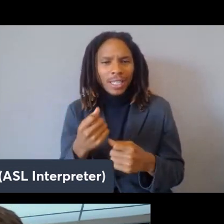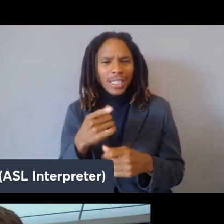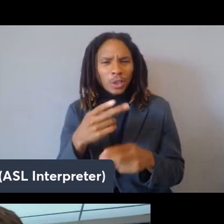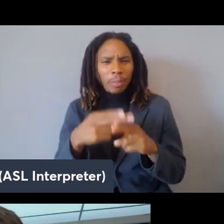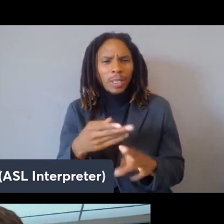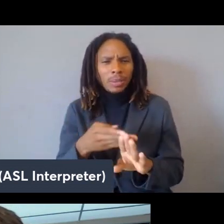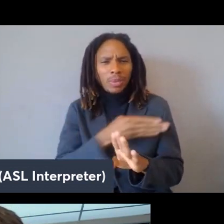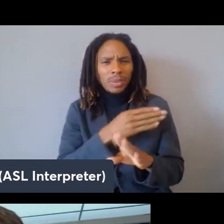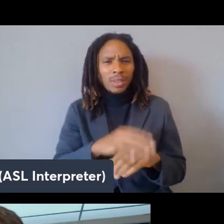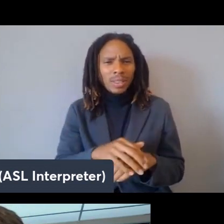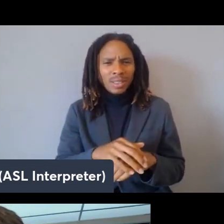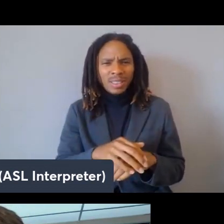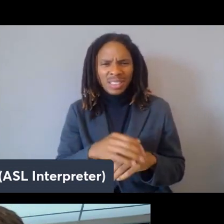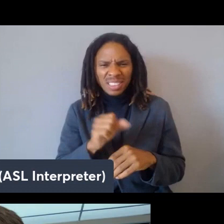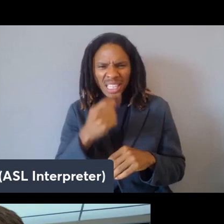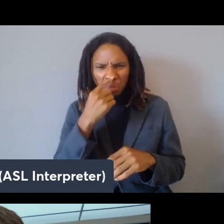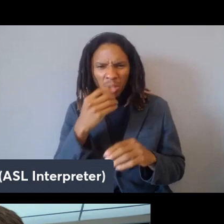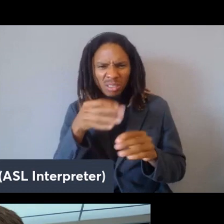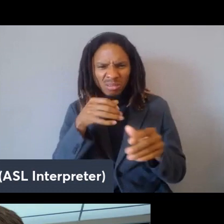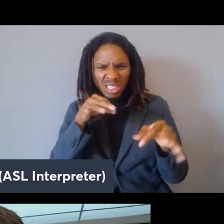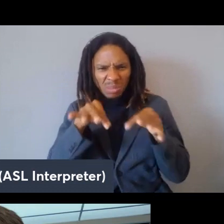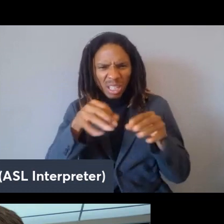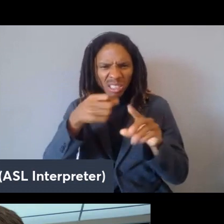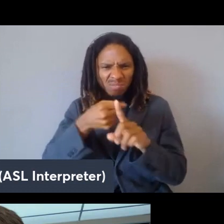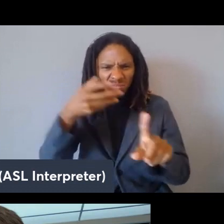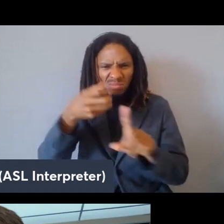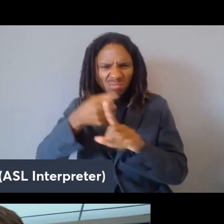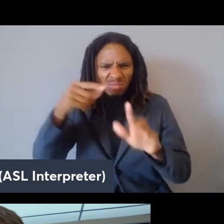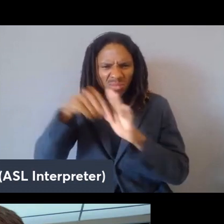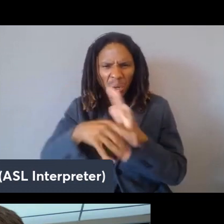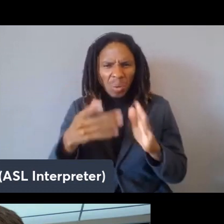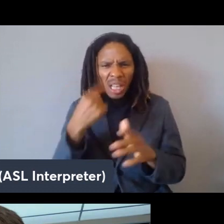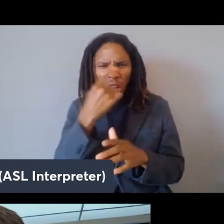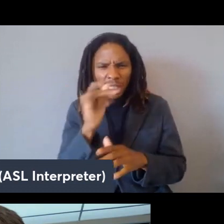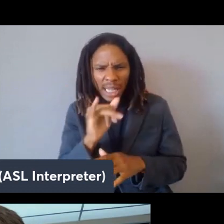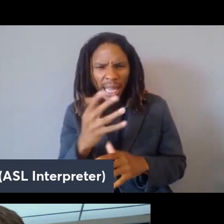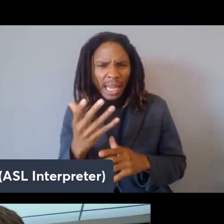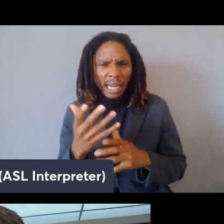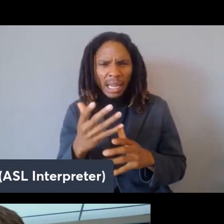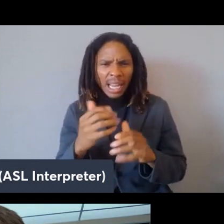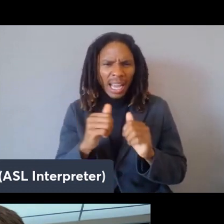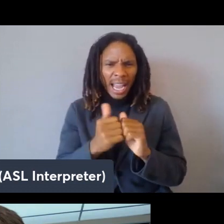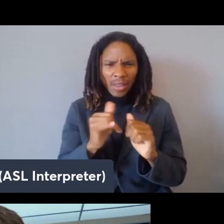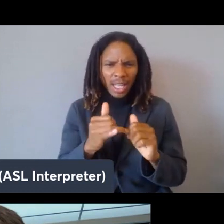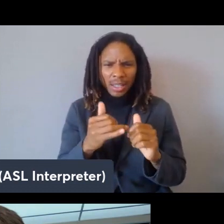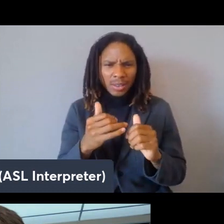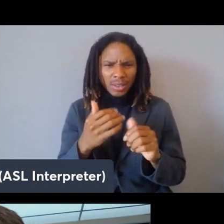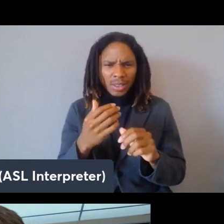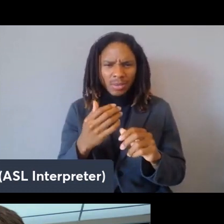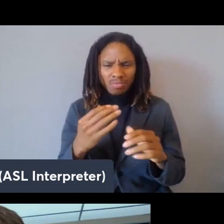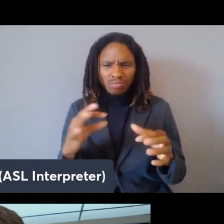Is there any way you can go a little more in depth into what that looks like and how it's employed with StackSets?